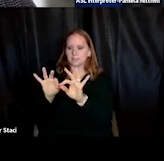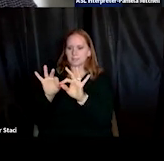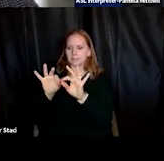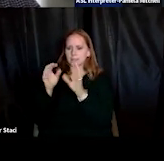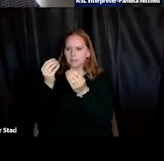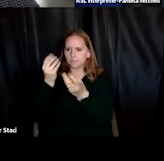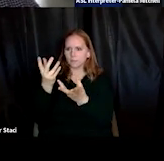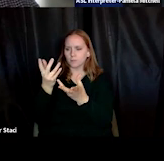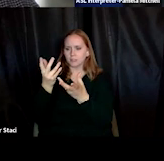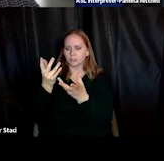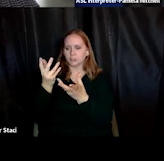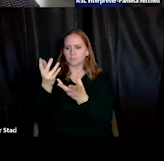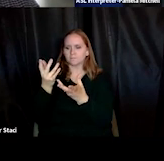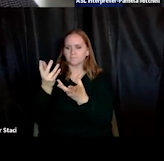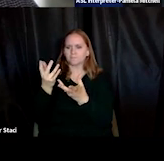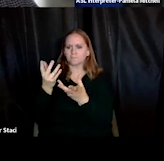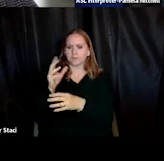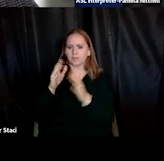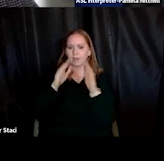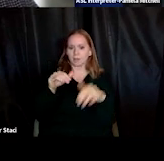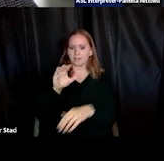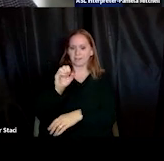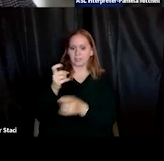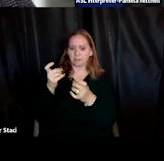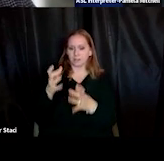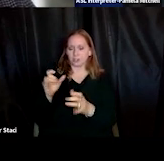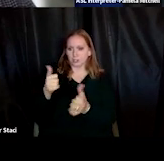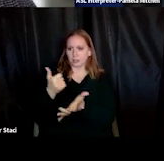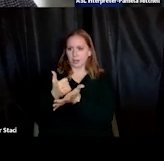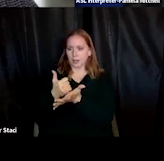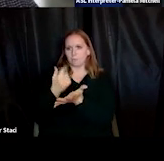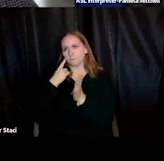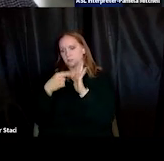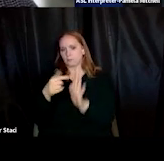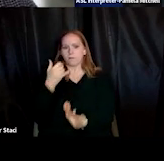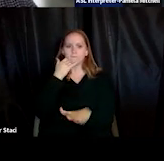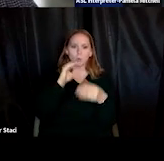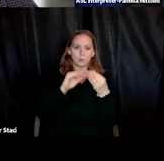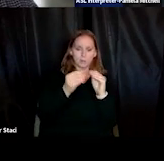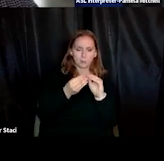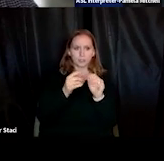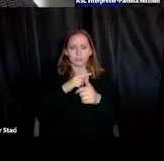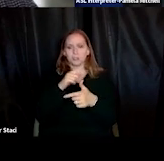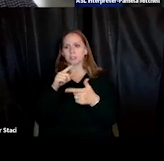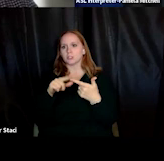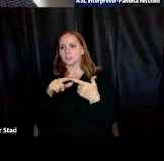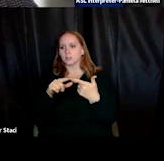that housing case managers could help us with, such as phone numbers, finding out the whereabouts of a client,